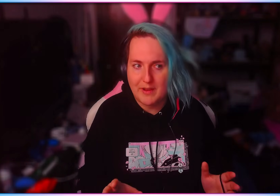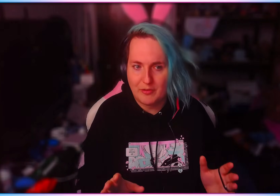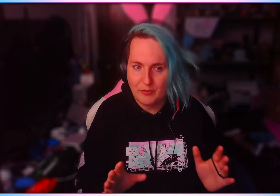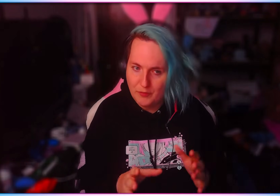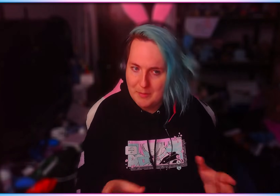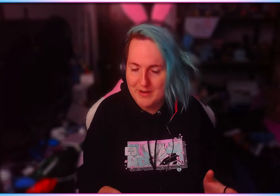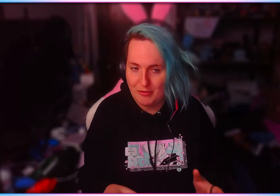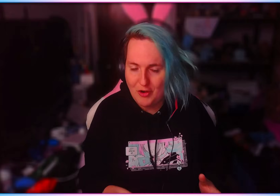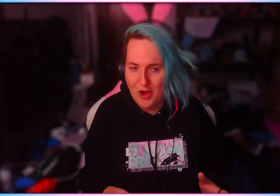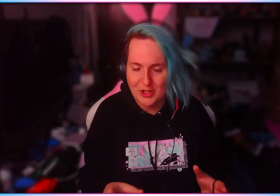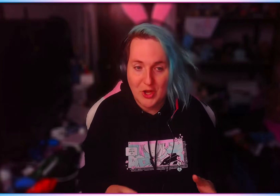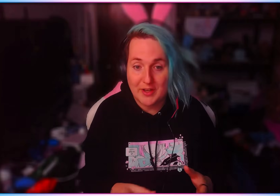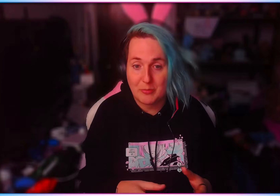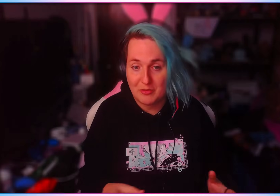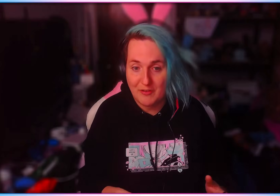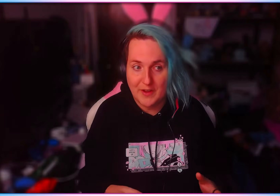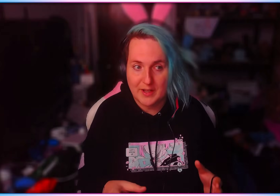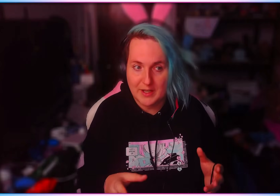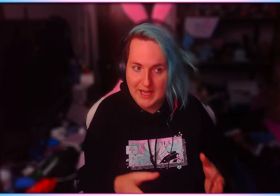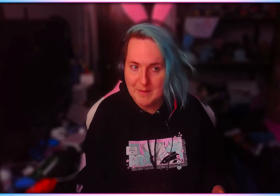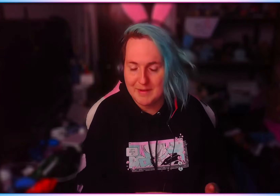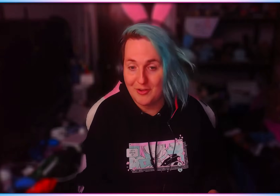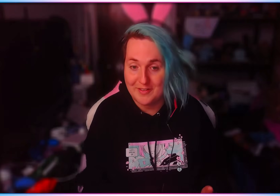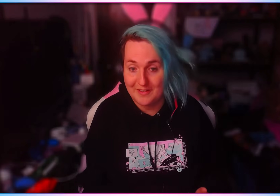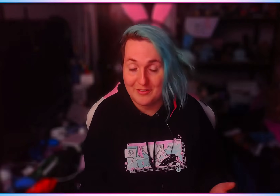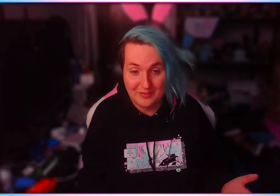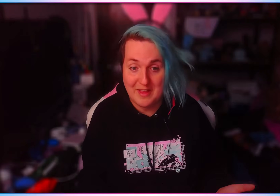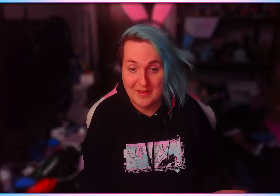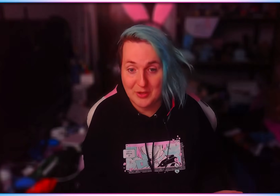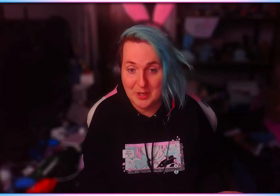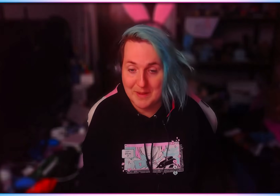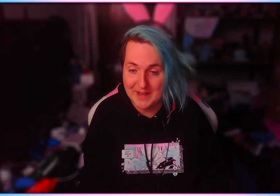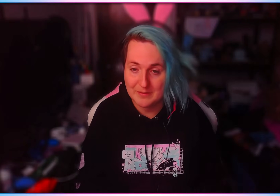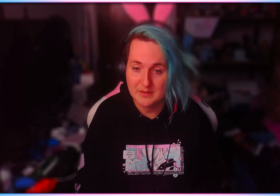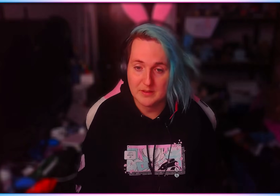place for me to start learning specific gaming signs as there's ever going to be.